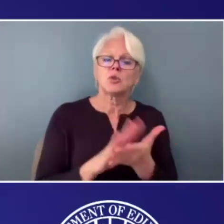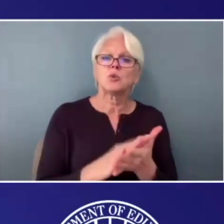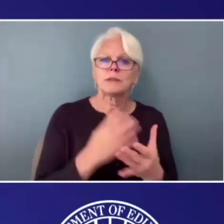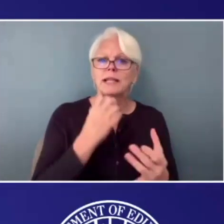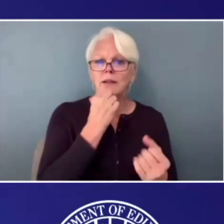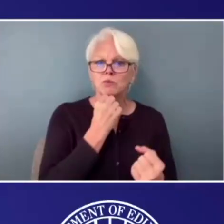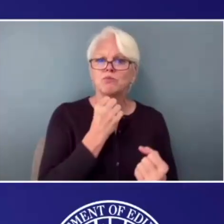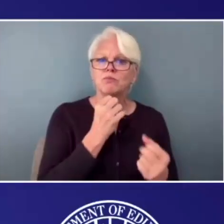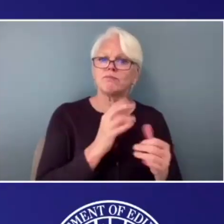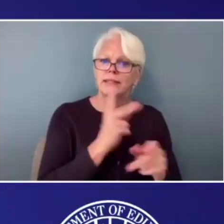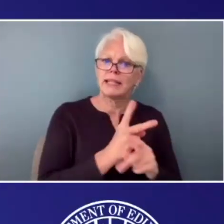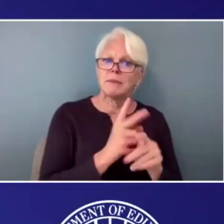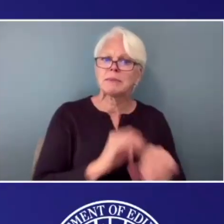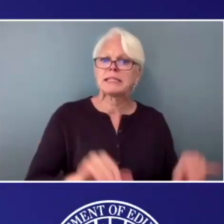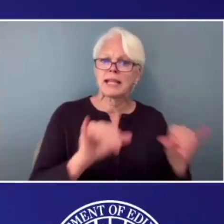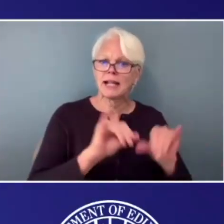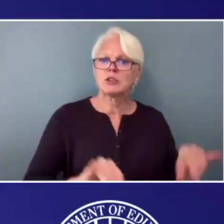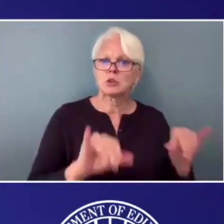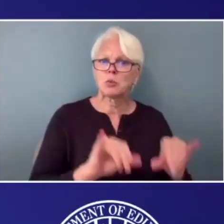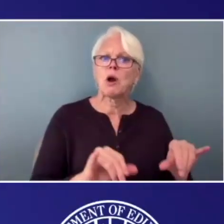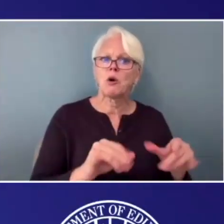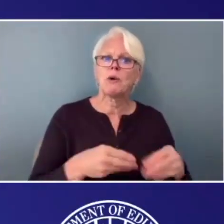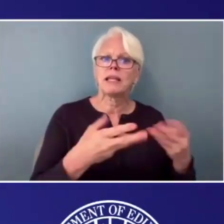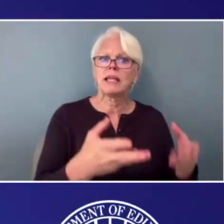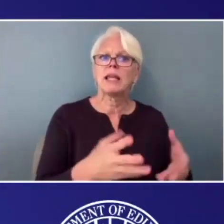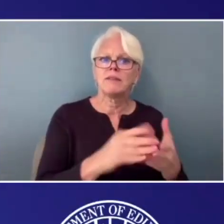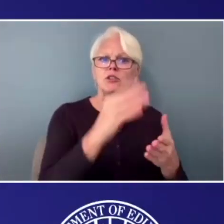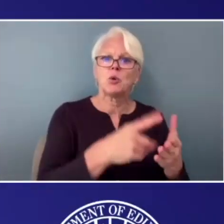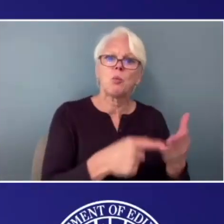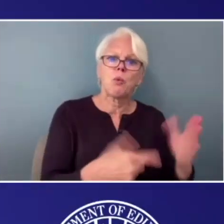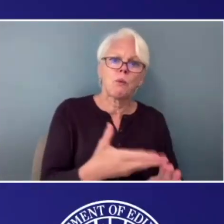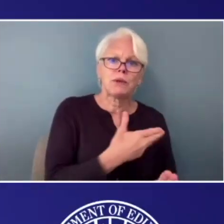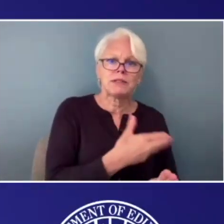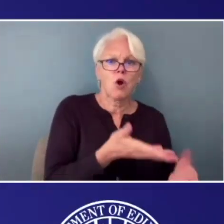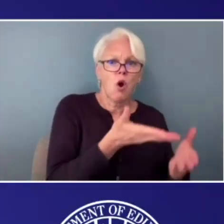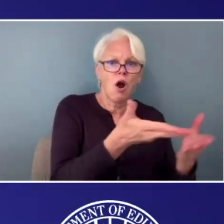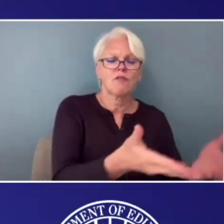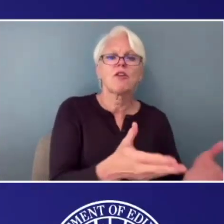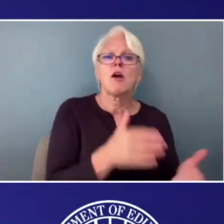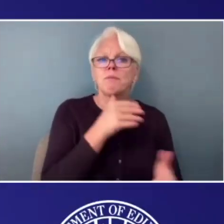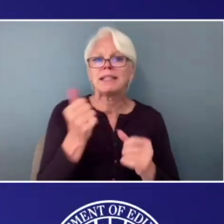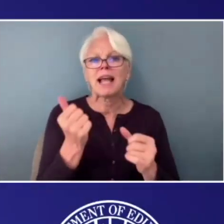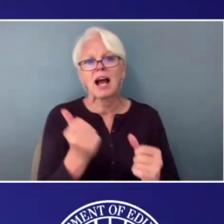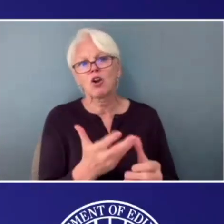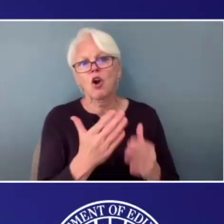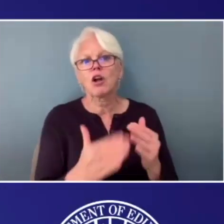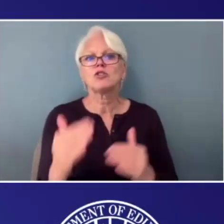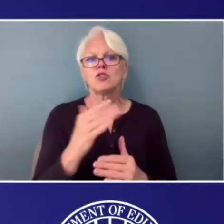are -- students what was offered. But it doesn't create too much of a moral hazard for abuse by schools.